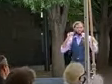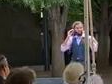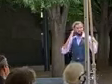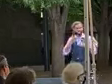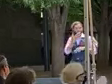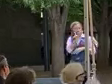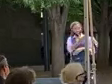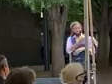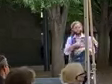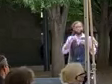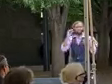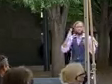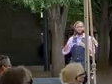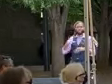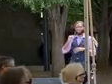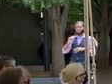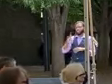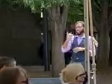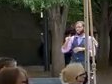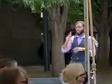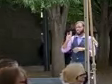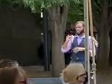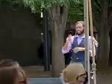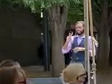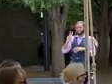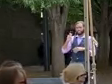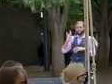Professor Arlene King Berry. Give it up to Professor King berry.